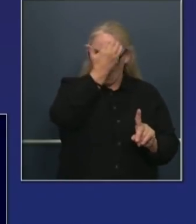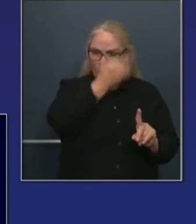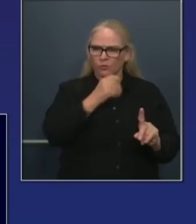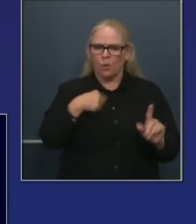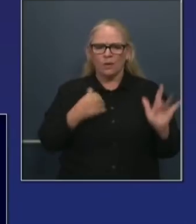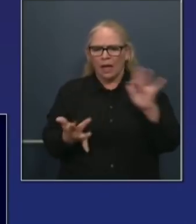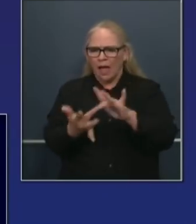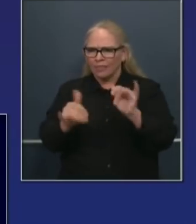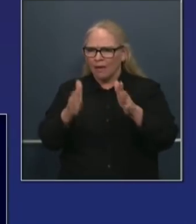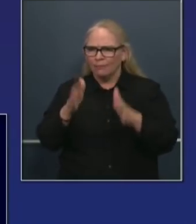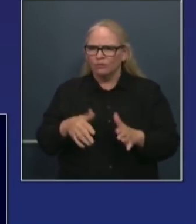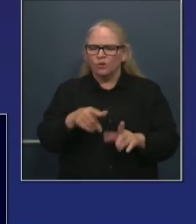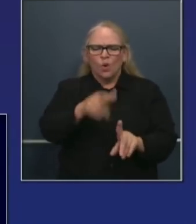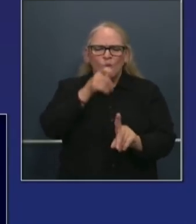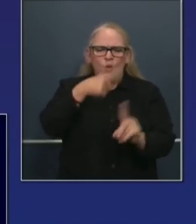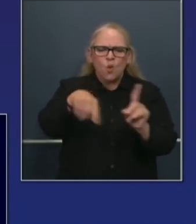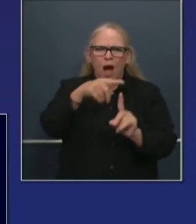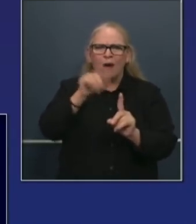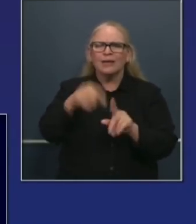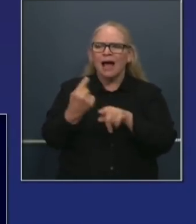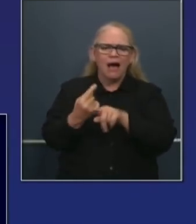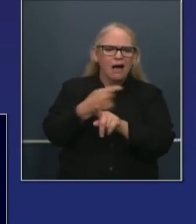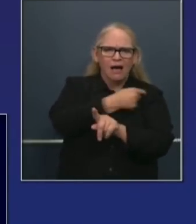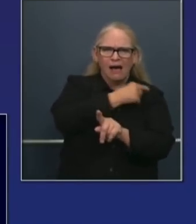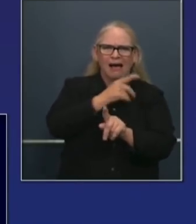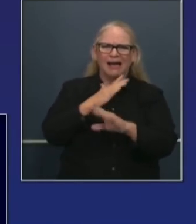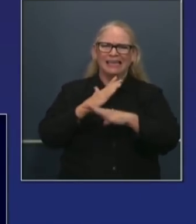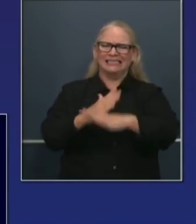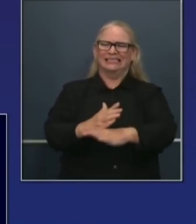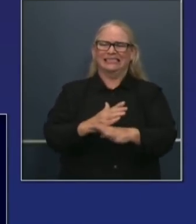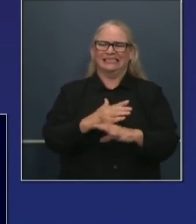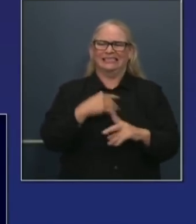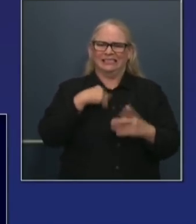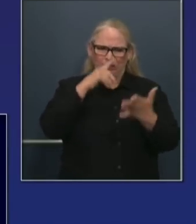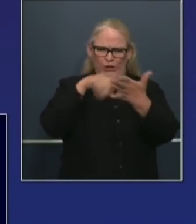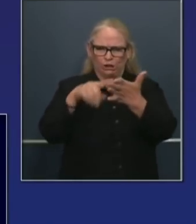GOT AN OUTBREAK IN YOUR EMPLOYER AND QUARANTINE TRACE AND THOSE CONTACTS AND